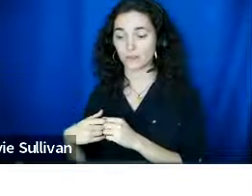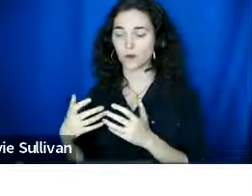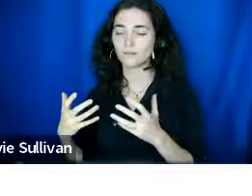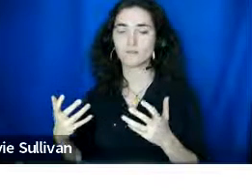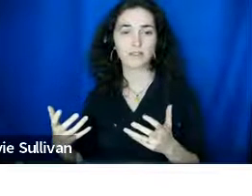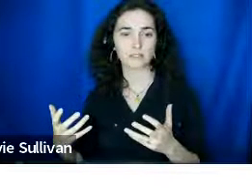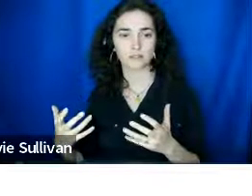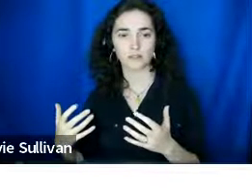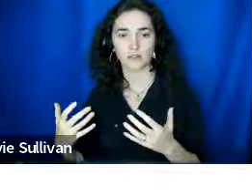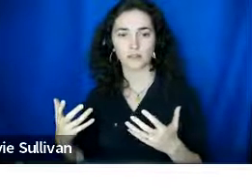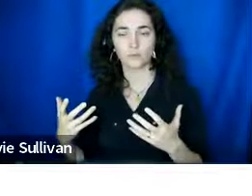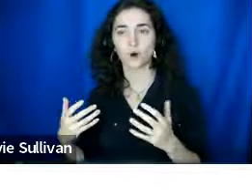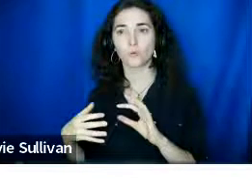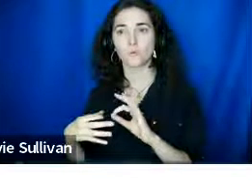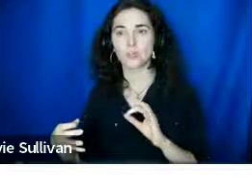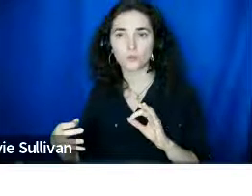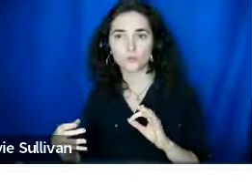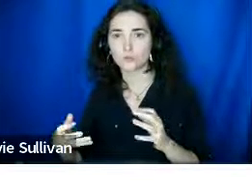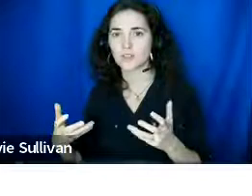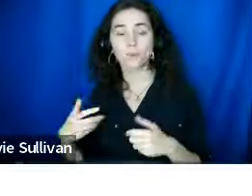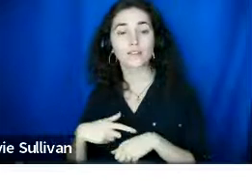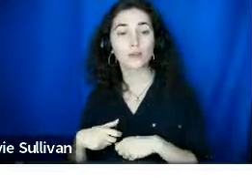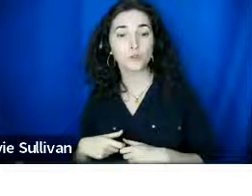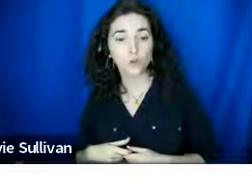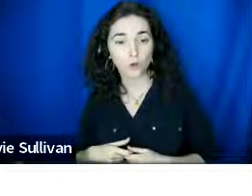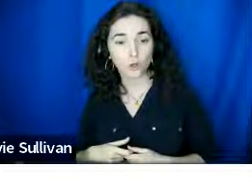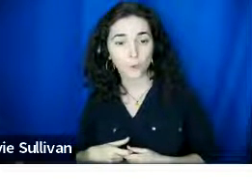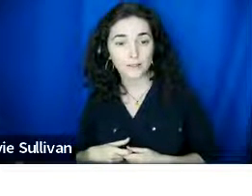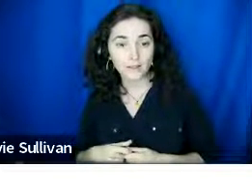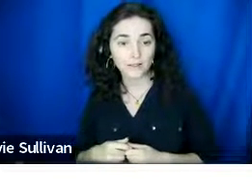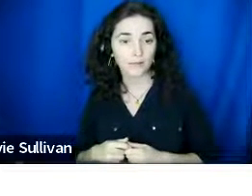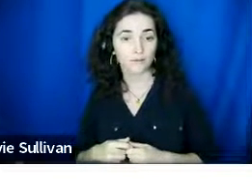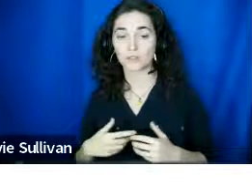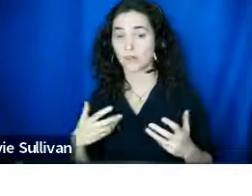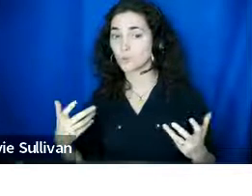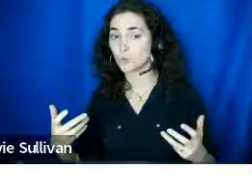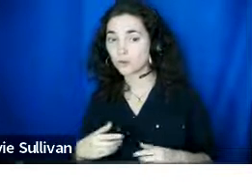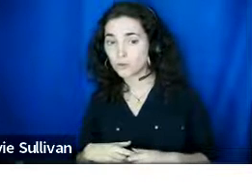what phrases would be useful? Saying, What time do you work on Wednesday?